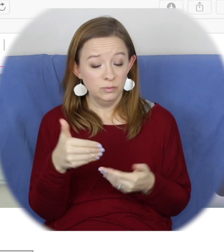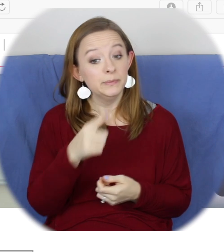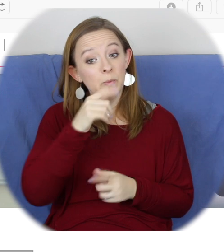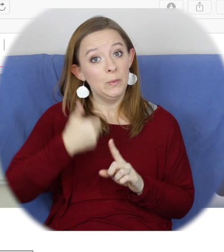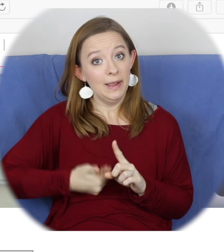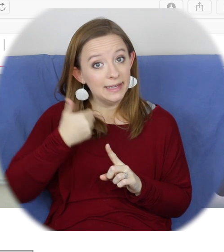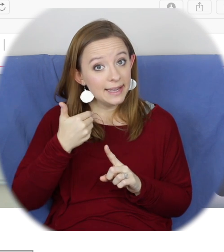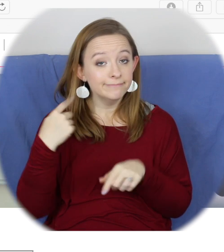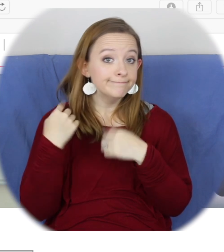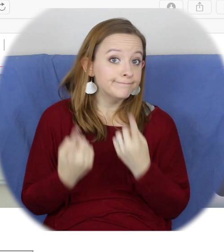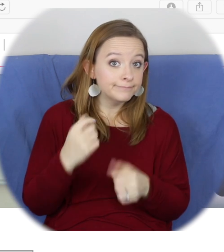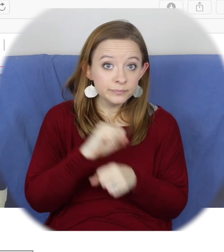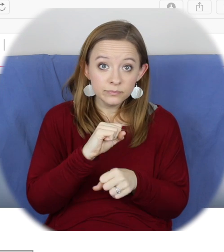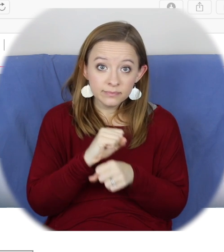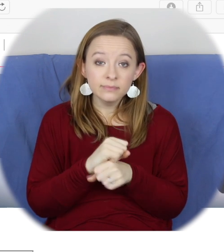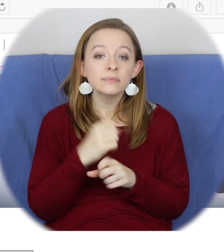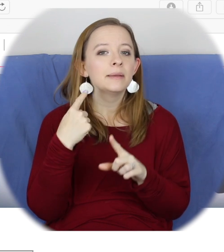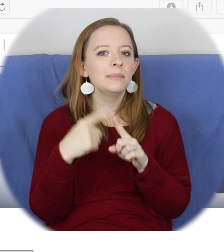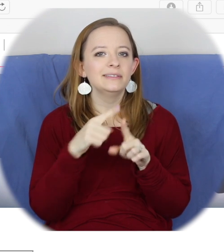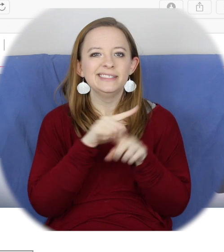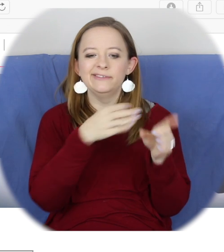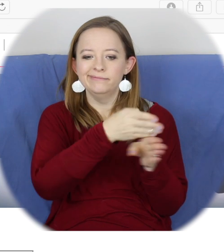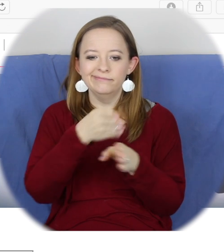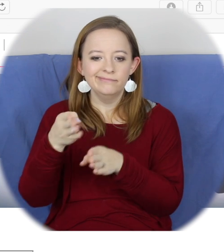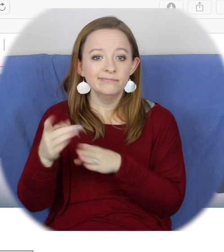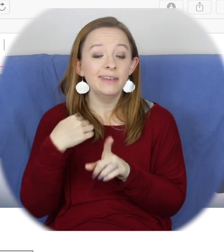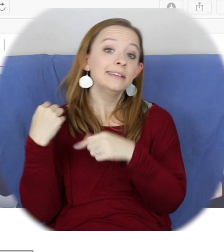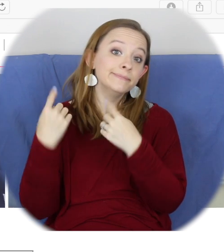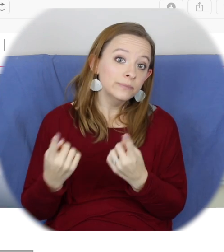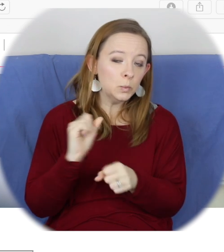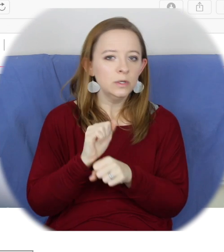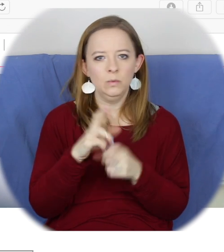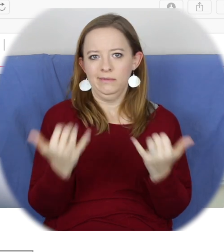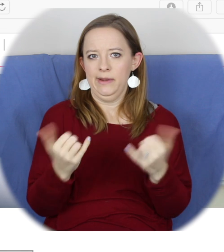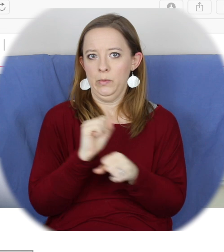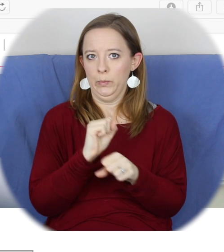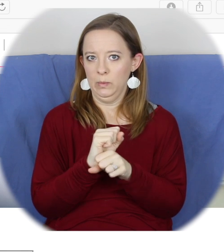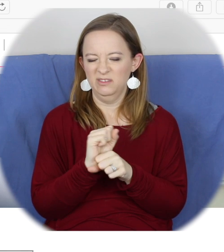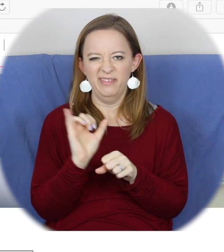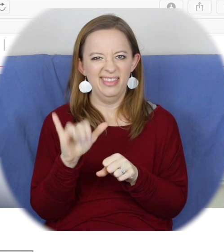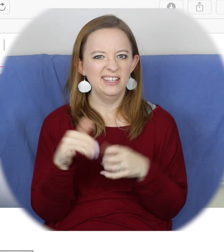Who I am, how long I've been working, and the areas that I have worked in or am working in now.